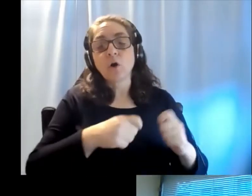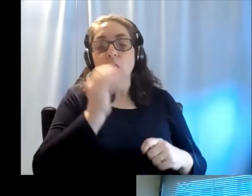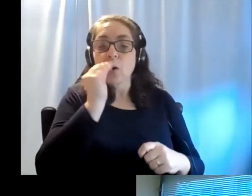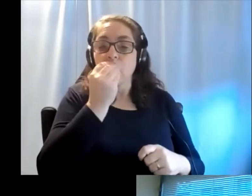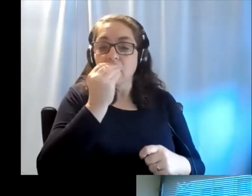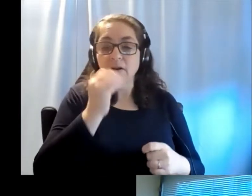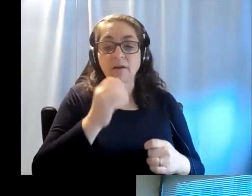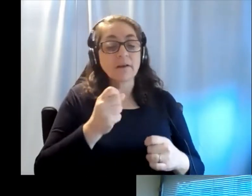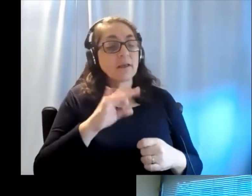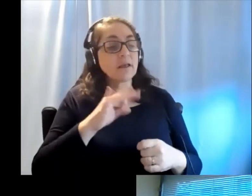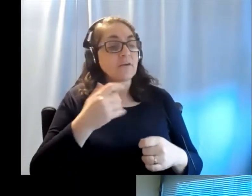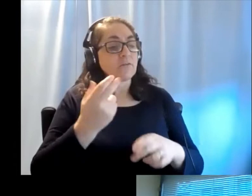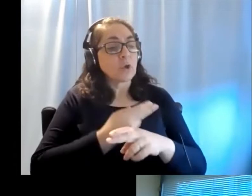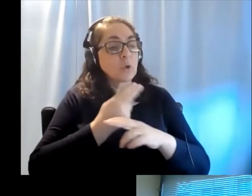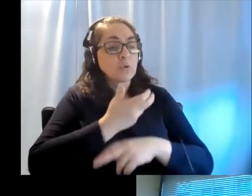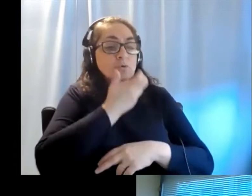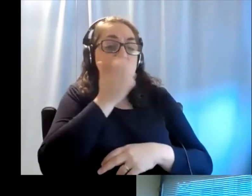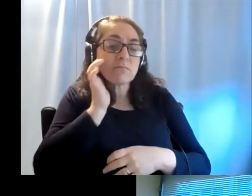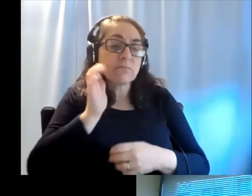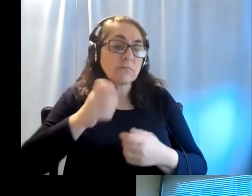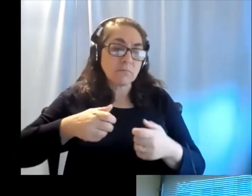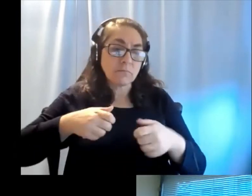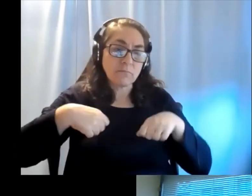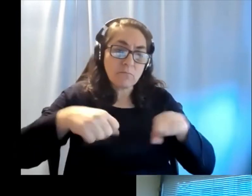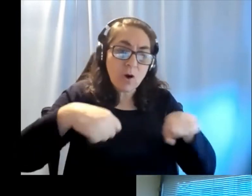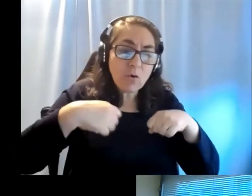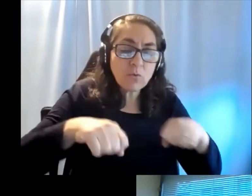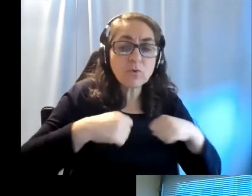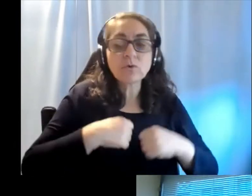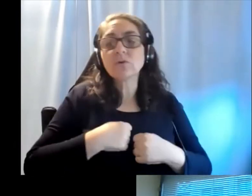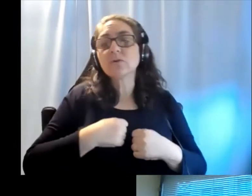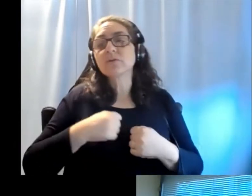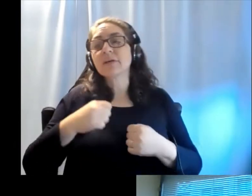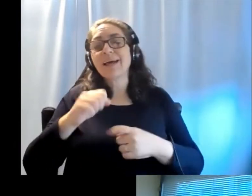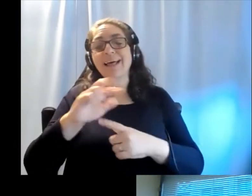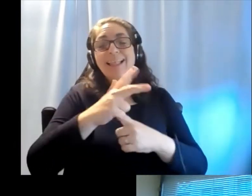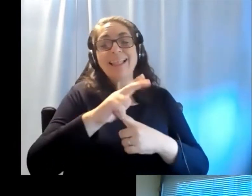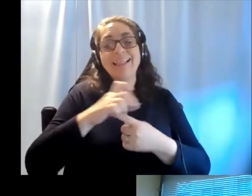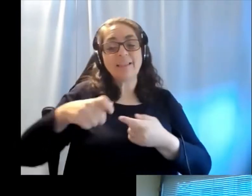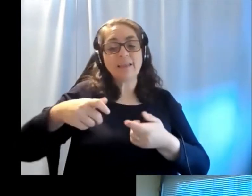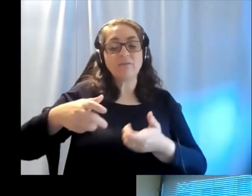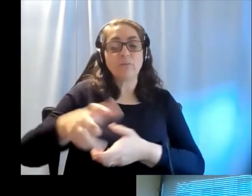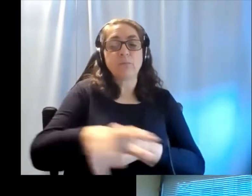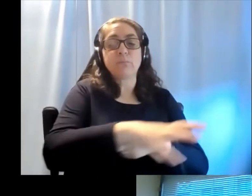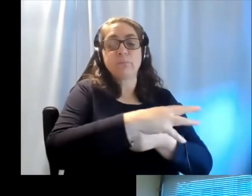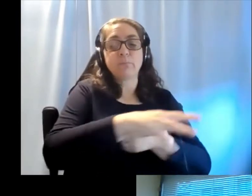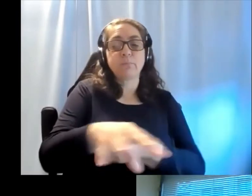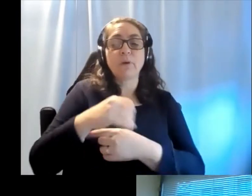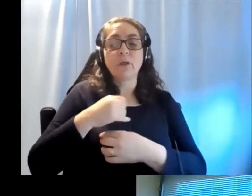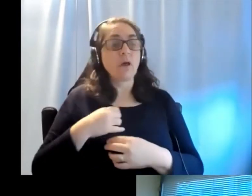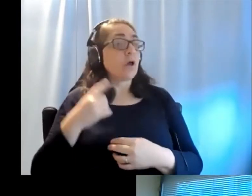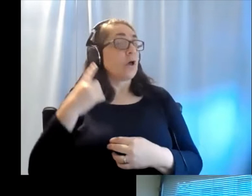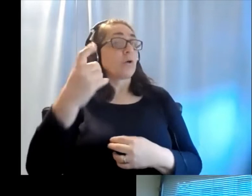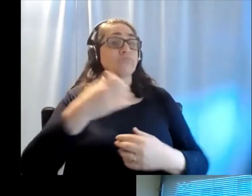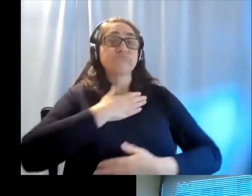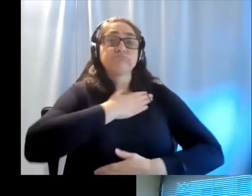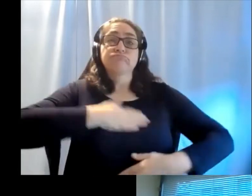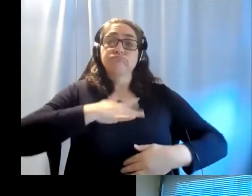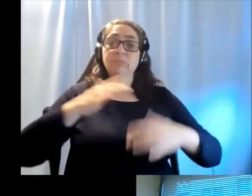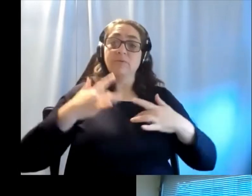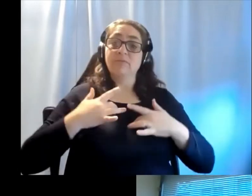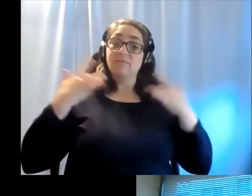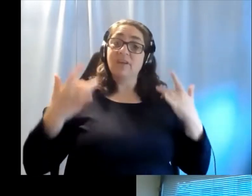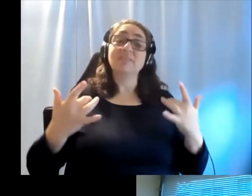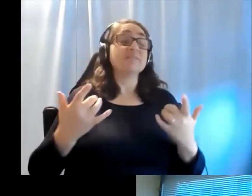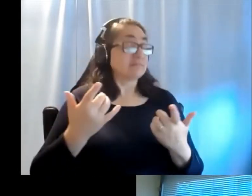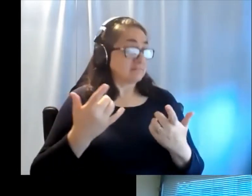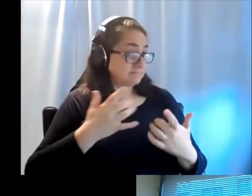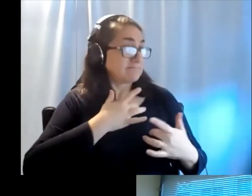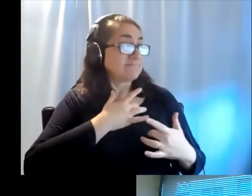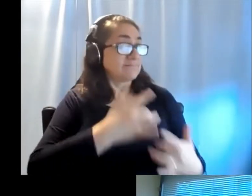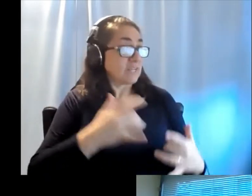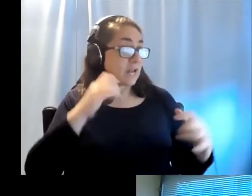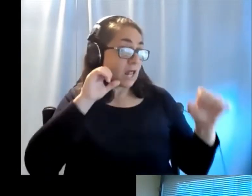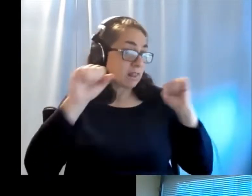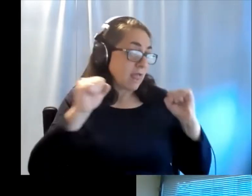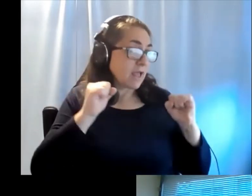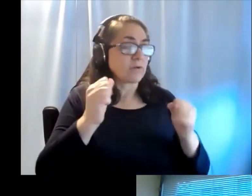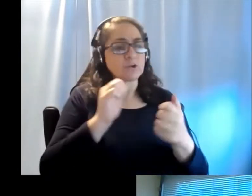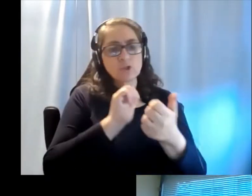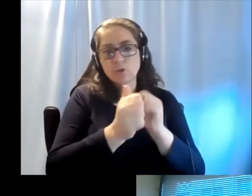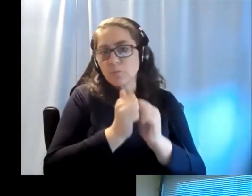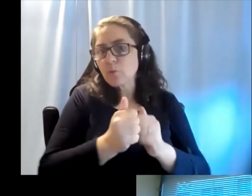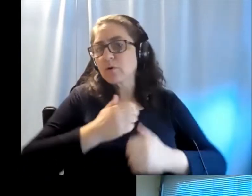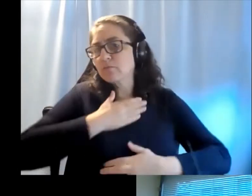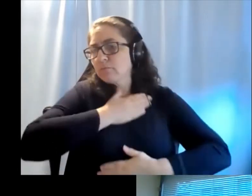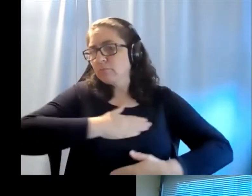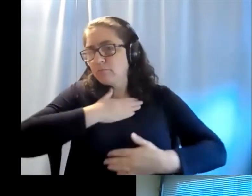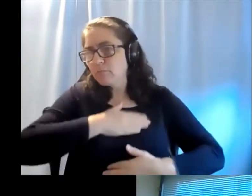gas powered leaf blowers, if we attend recreational events like sporting events and going out